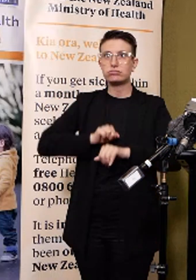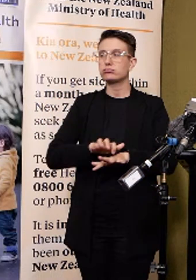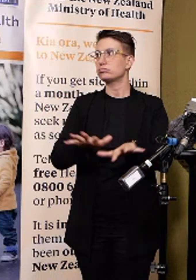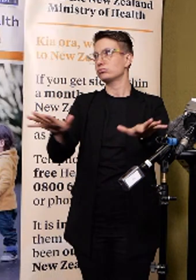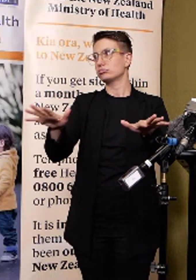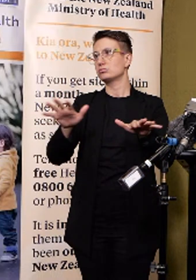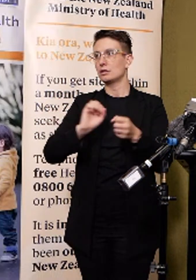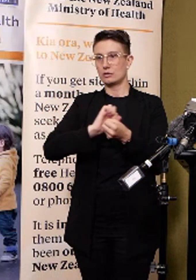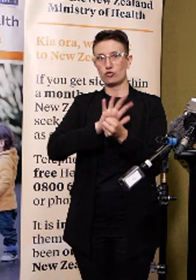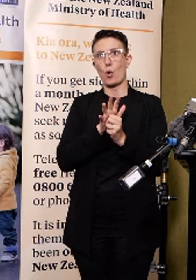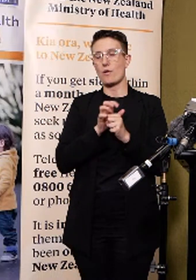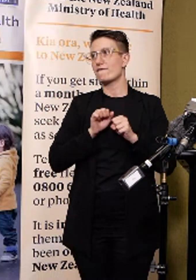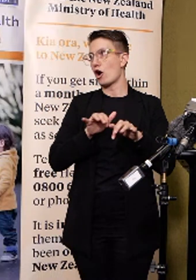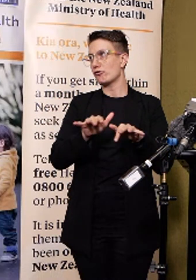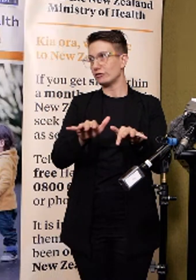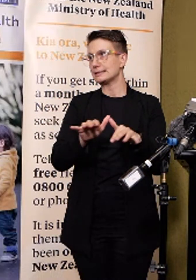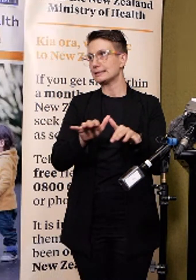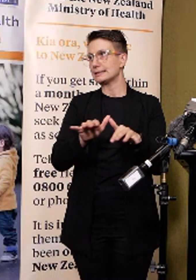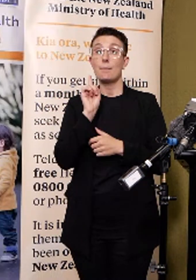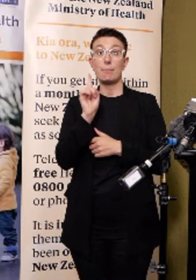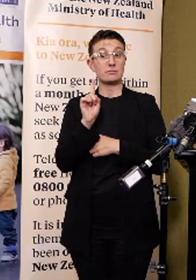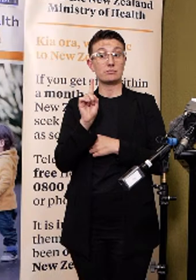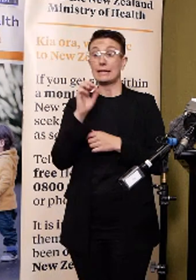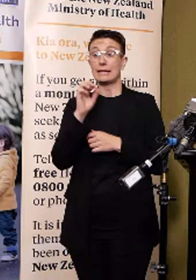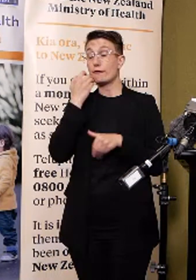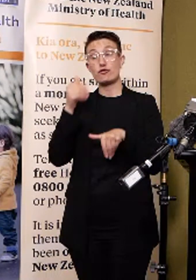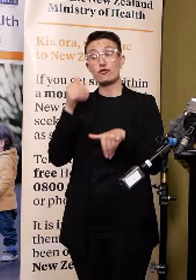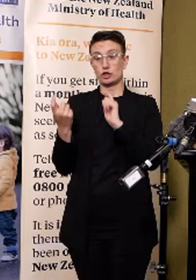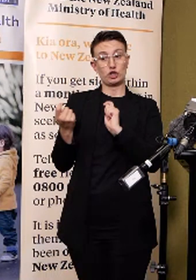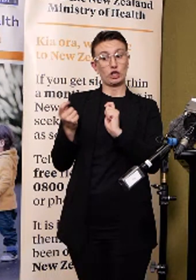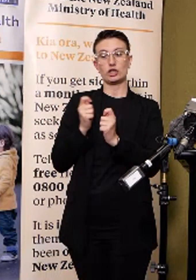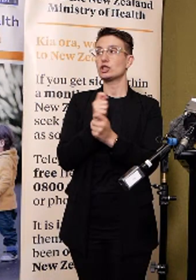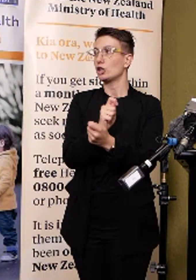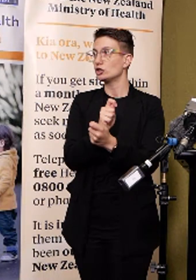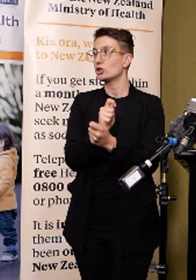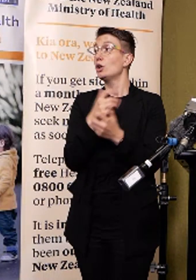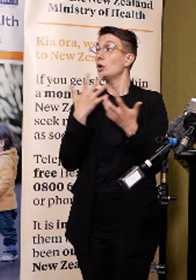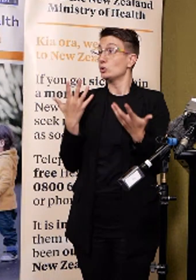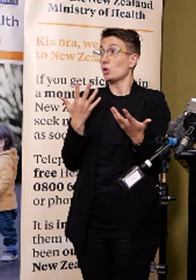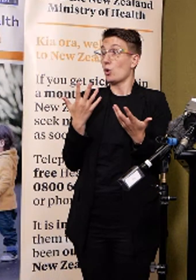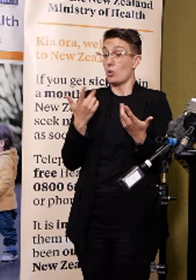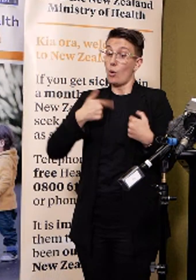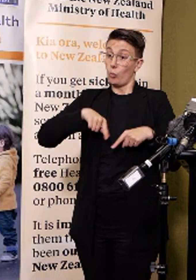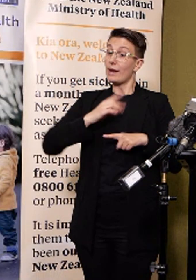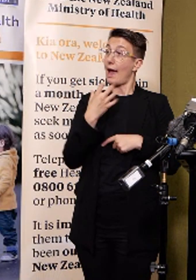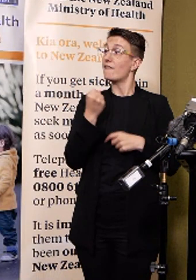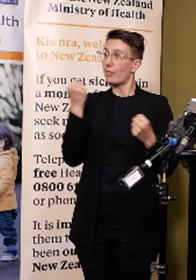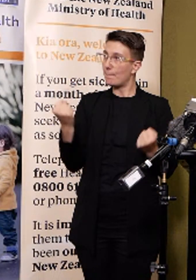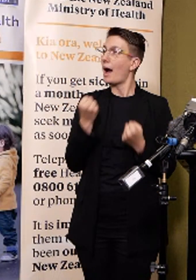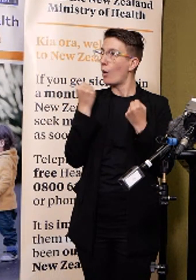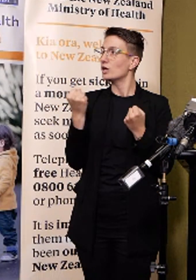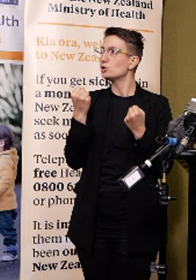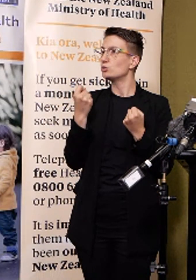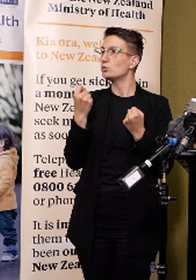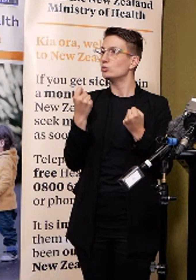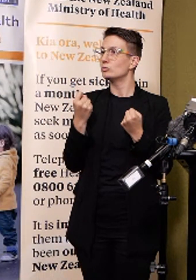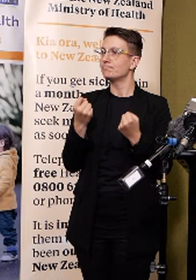As I said yesterday, medical officers of health have powers to require people to isolate or be quarantined.